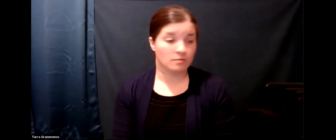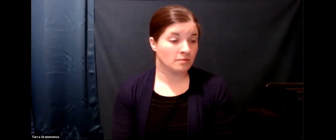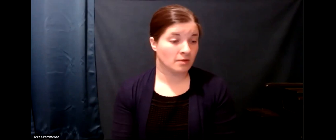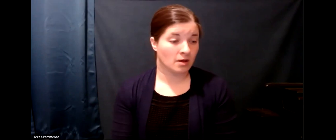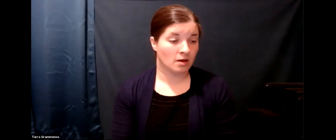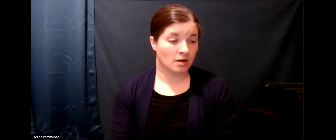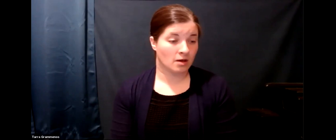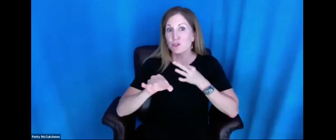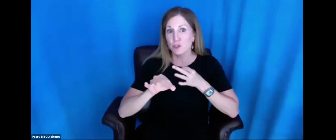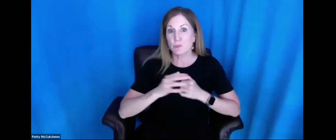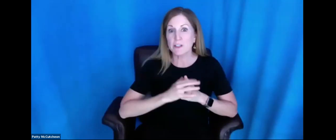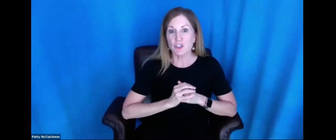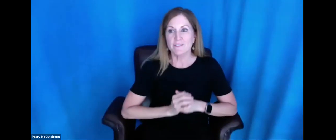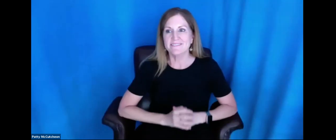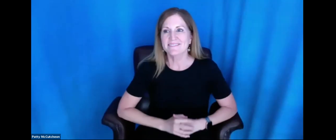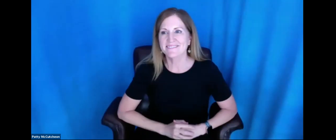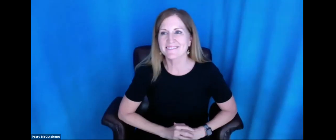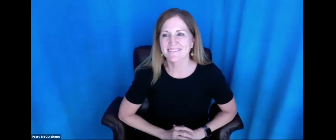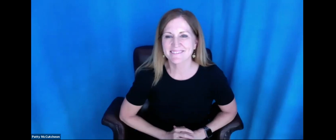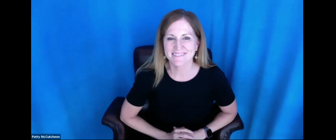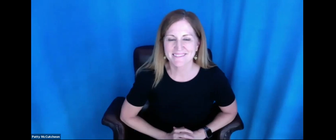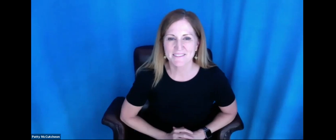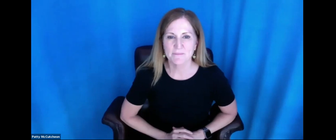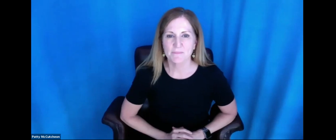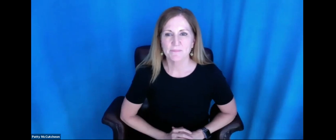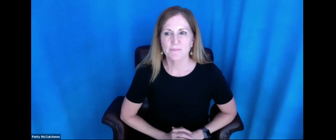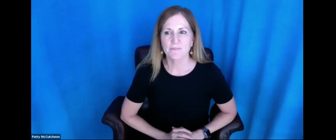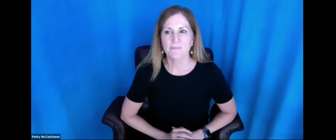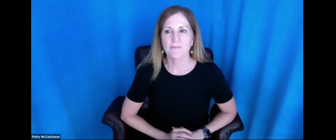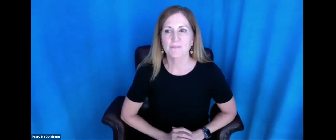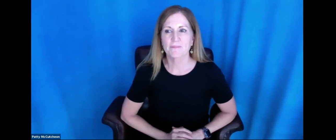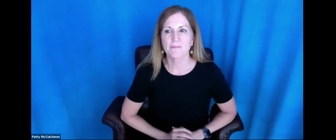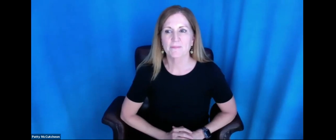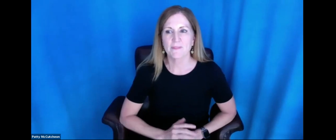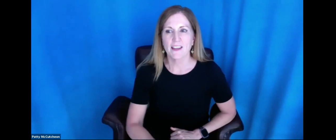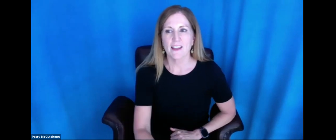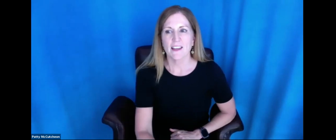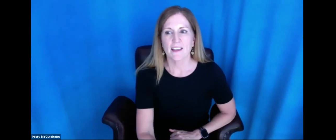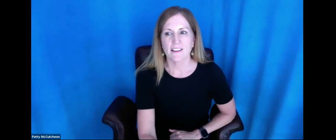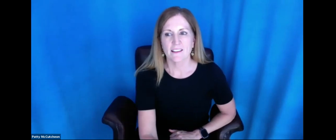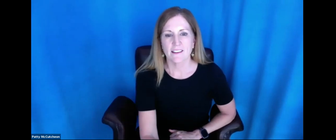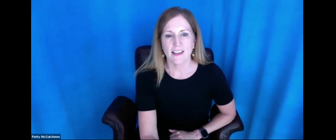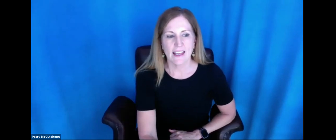Patty McCutcheon: Interpreter switch.